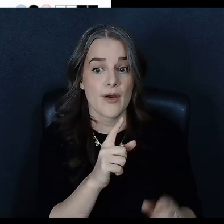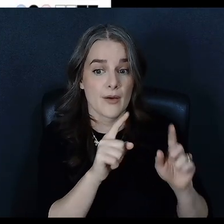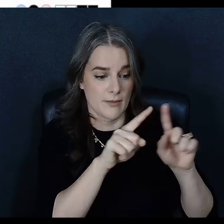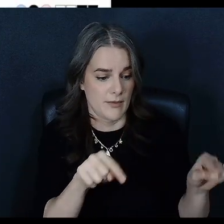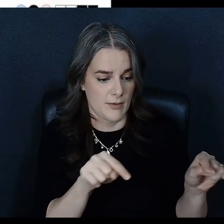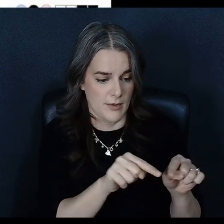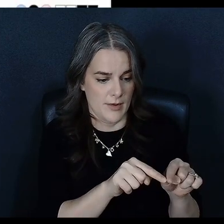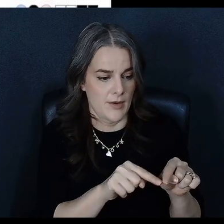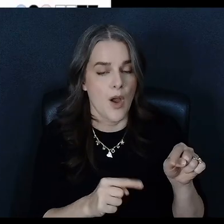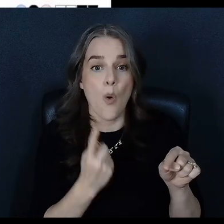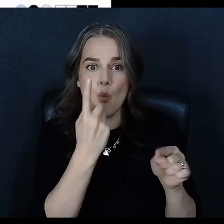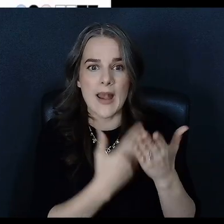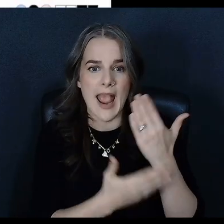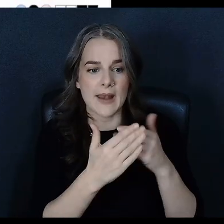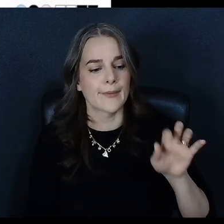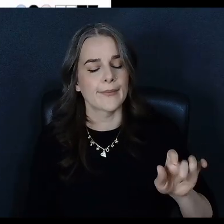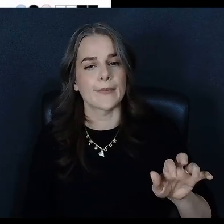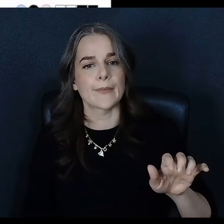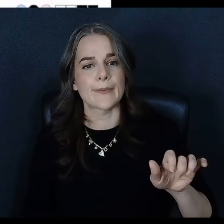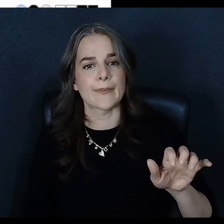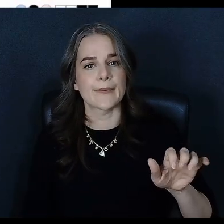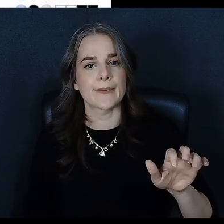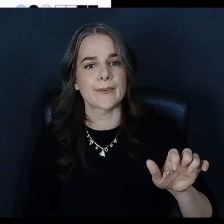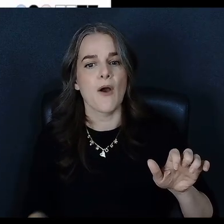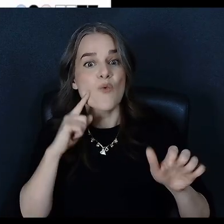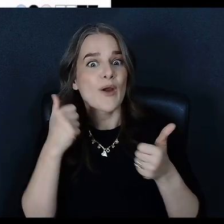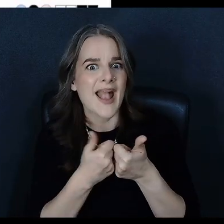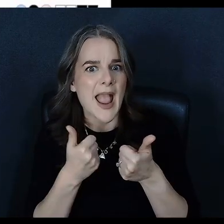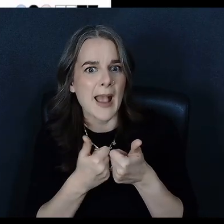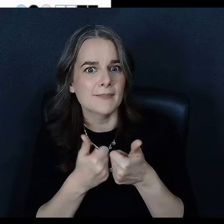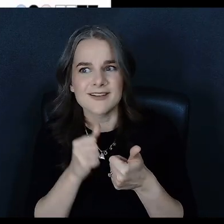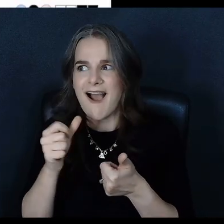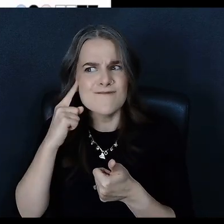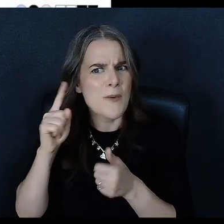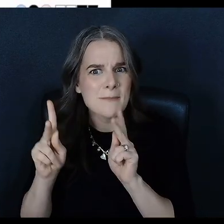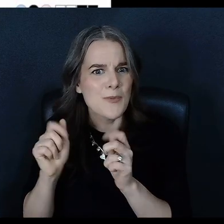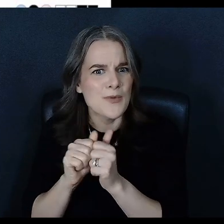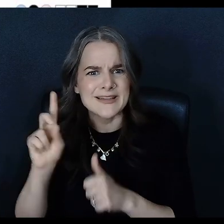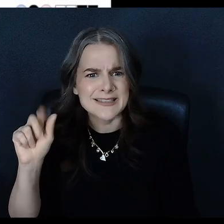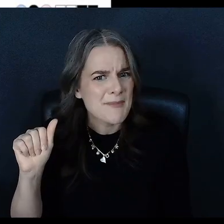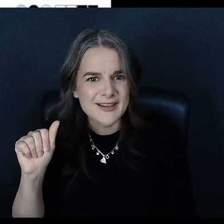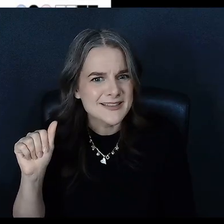It's not a one-handed keyboard for people with disabilities. It's a one-handed gaming keyboard right off Amazon.